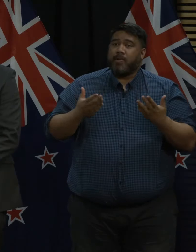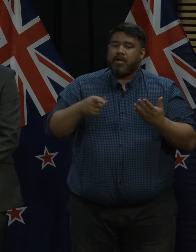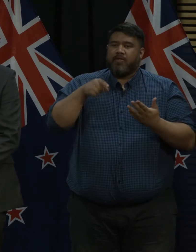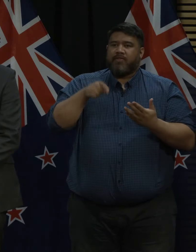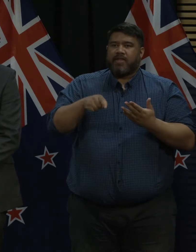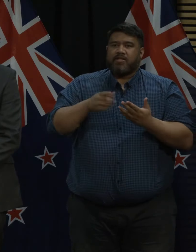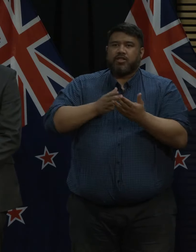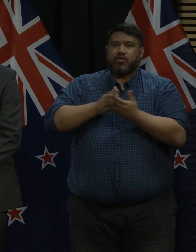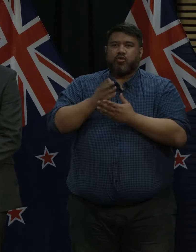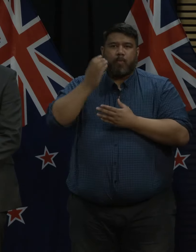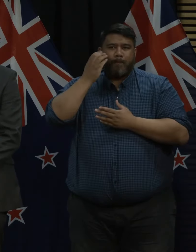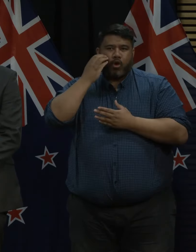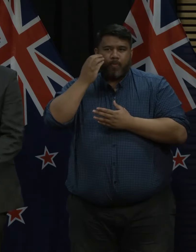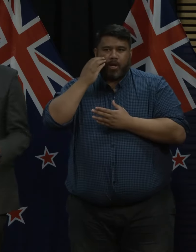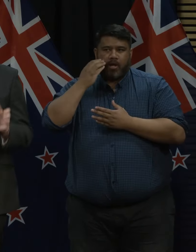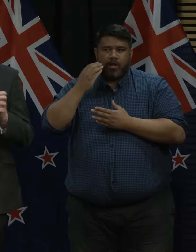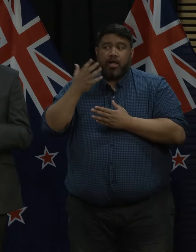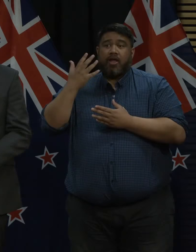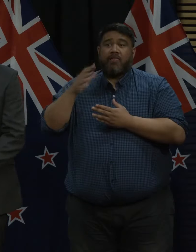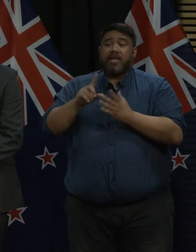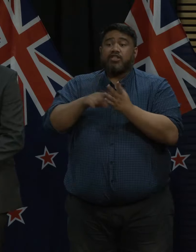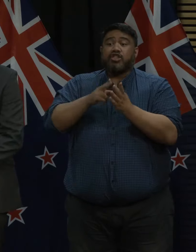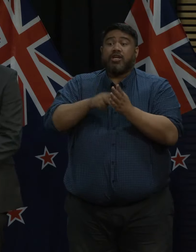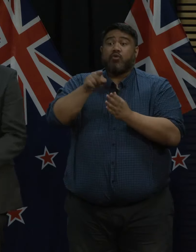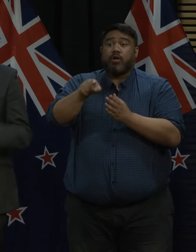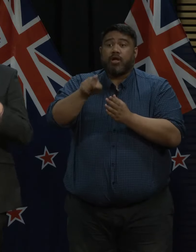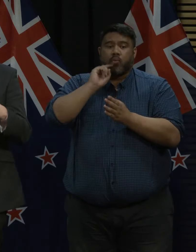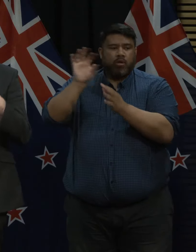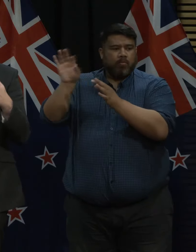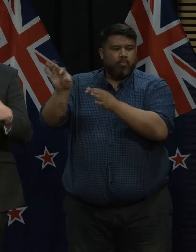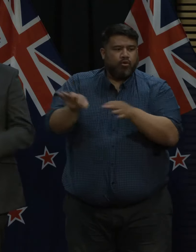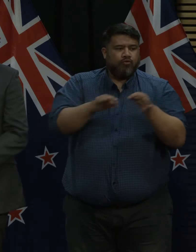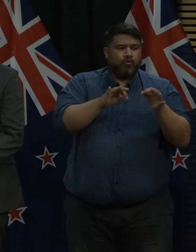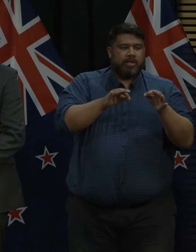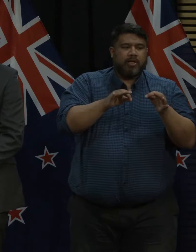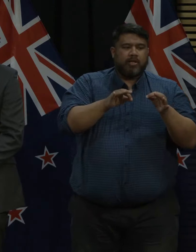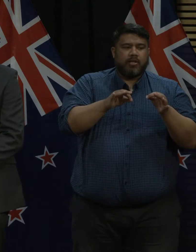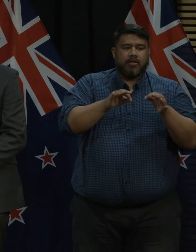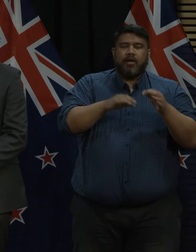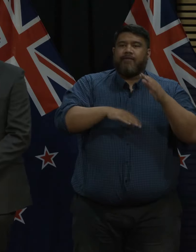keep it as a web app long-term?